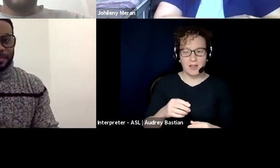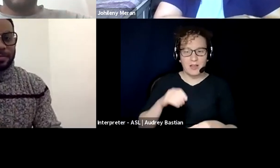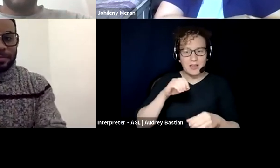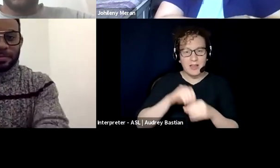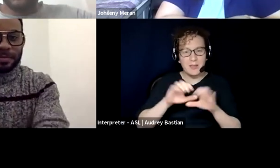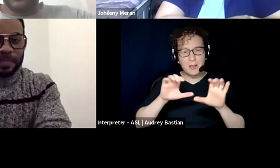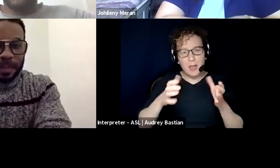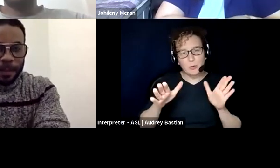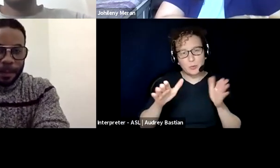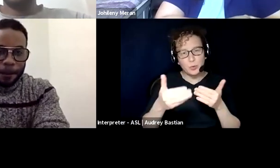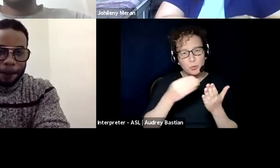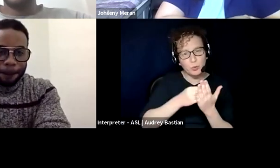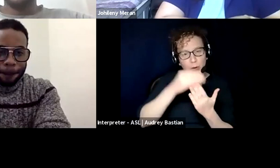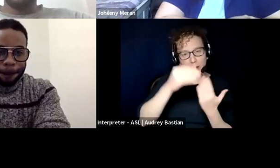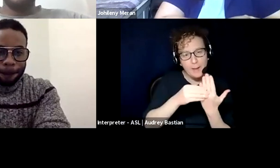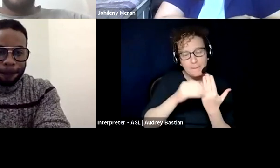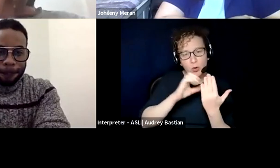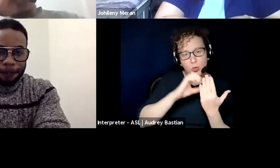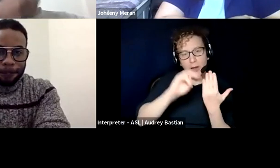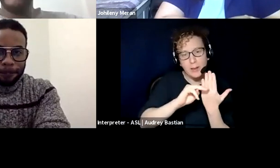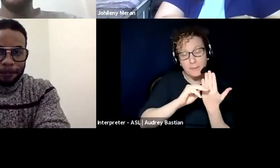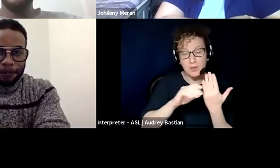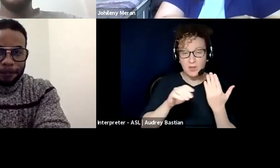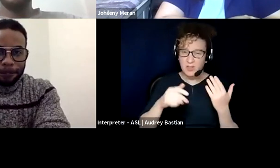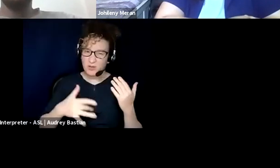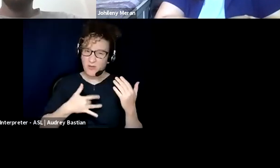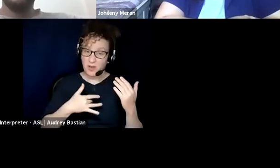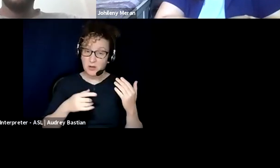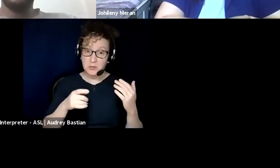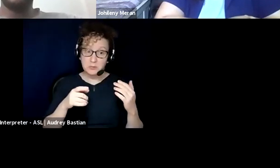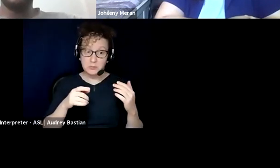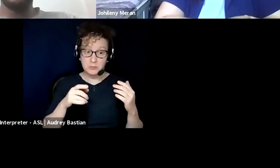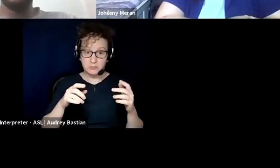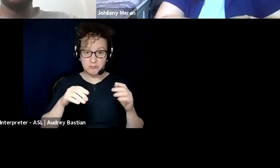example that stands out that you can share? If you did not find yourself self-reflective,